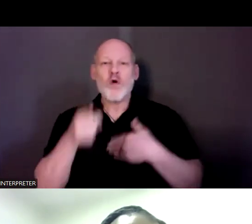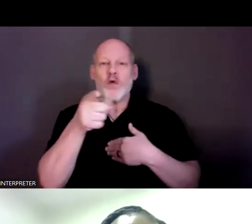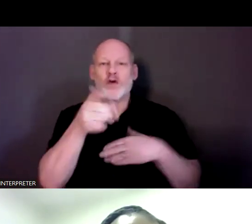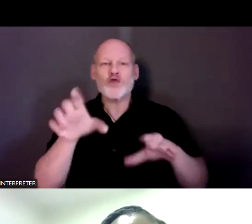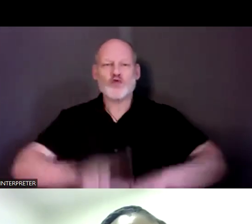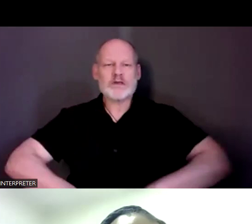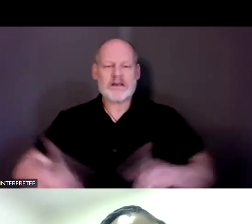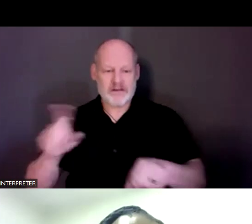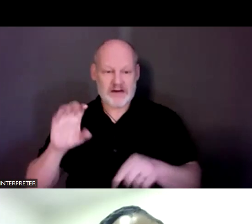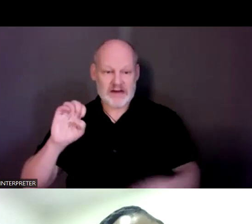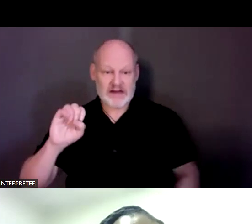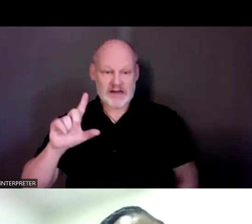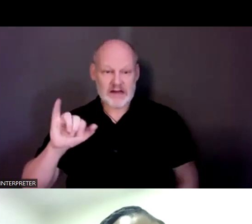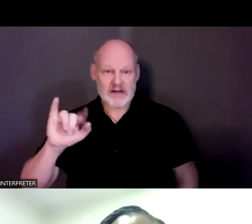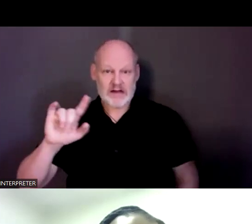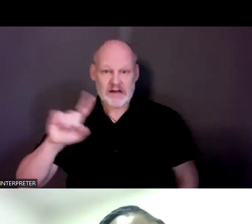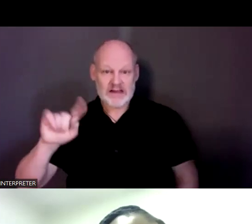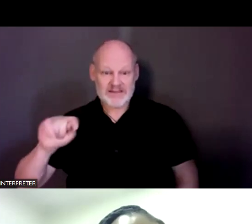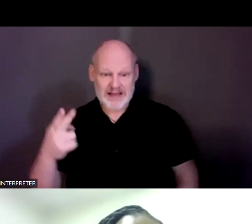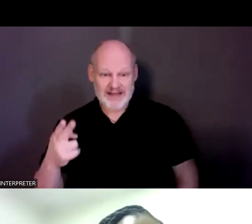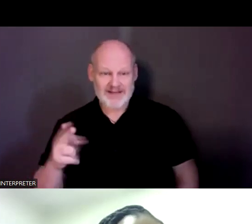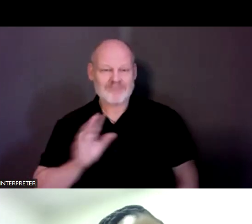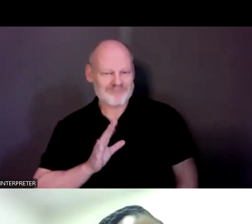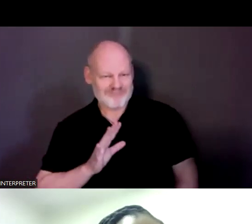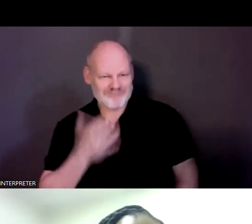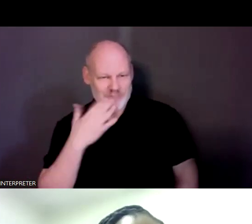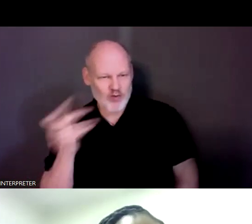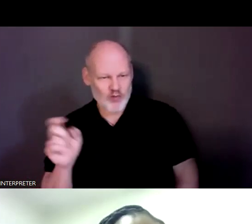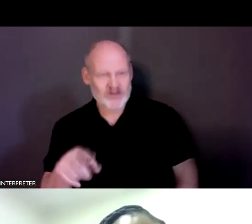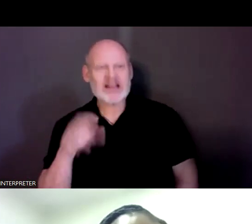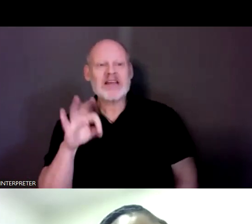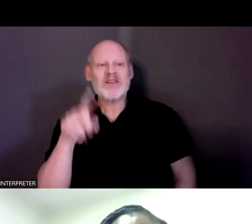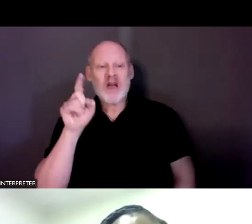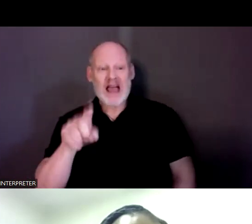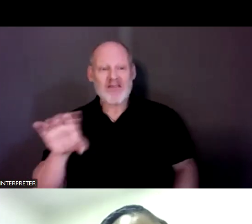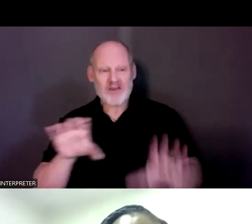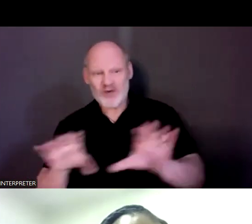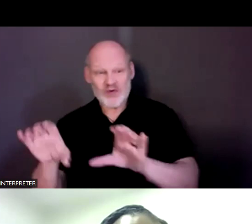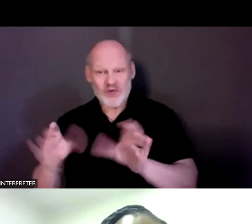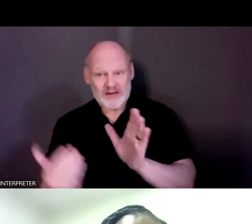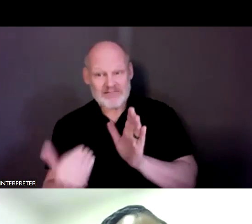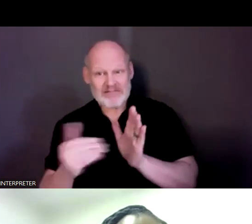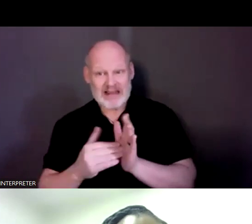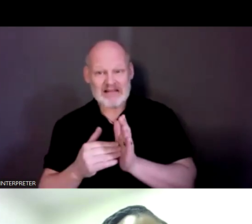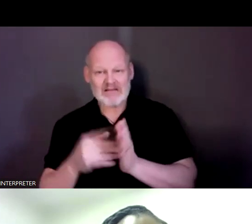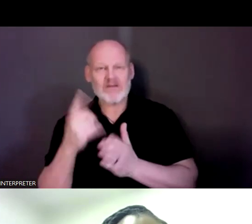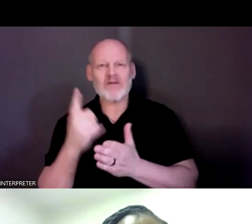Elizabeth if you had to do it over again what would you do differently